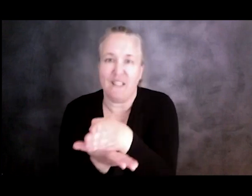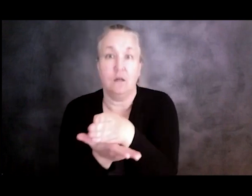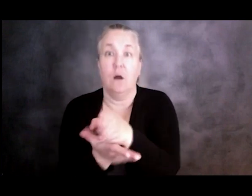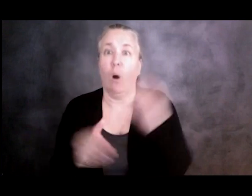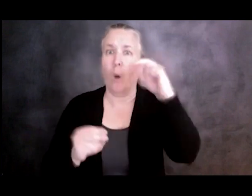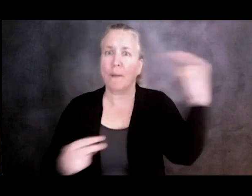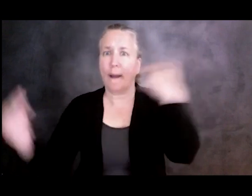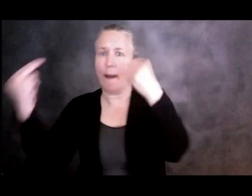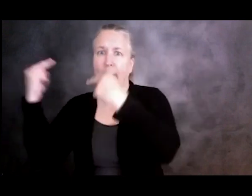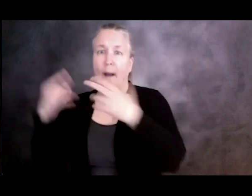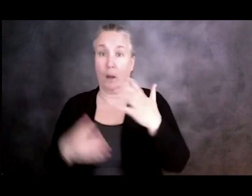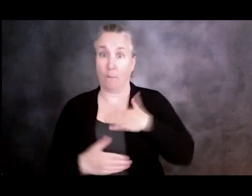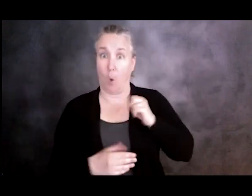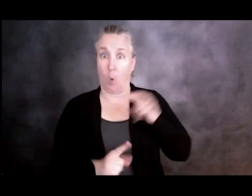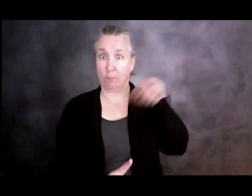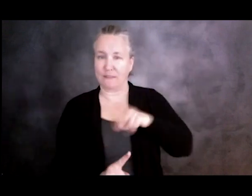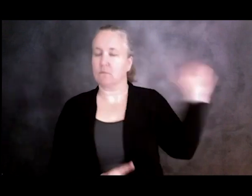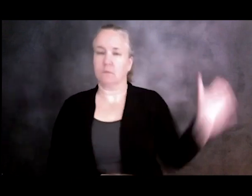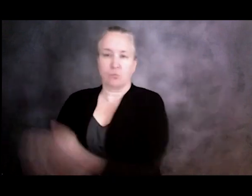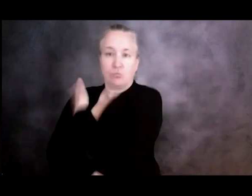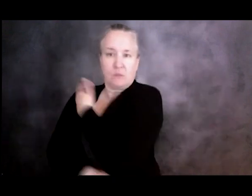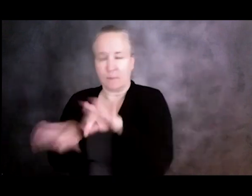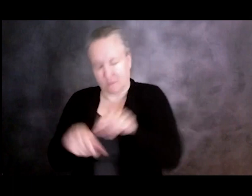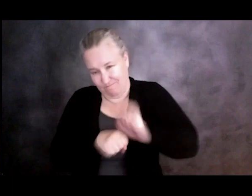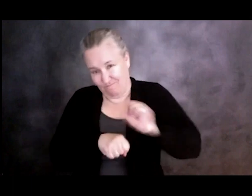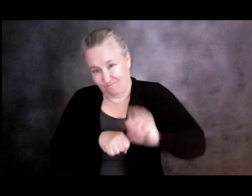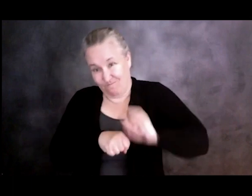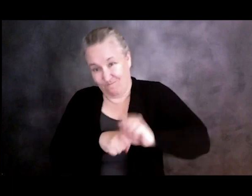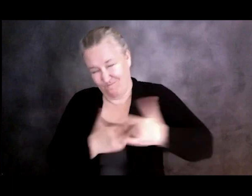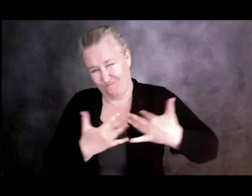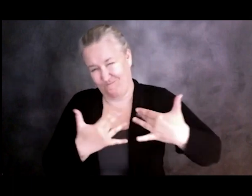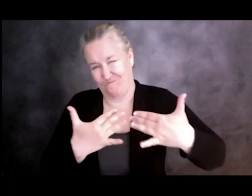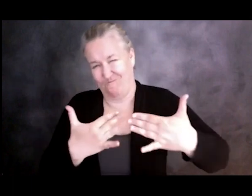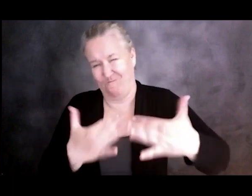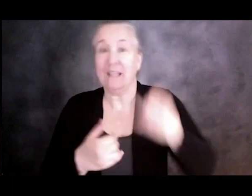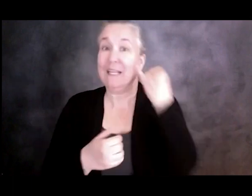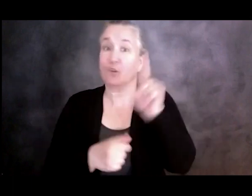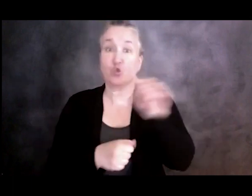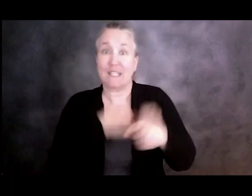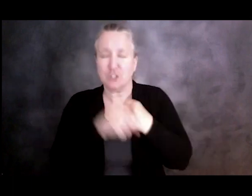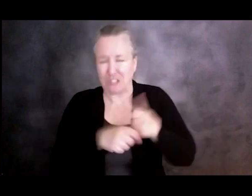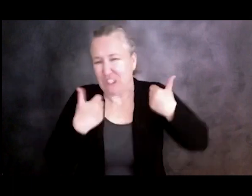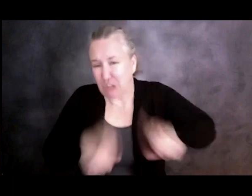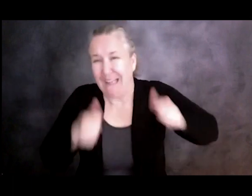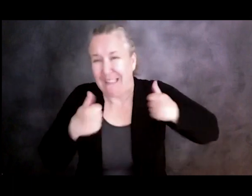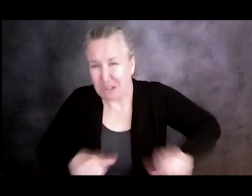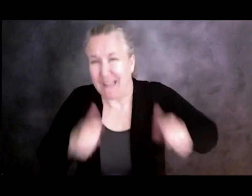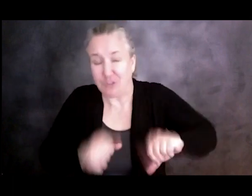including your own, and just keep writing. And I guarantee you, if you try for 20 years and do 10,000 hours, you'll be a writer.